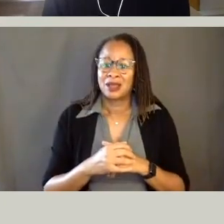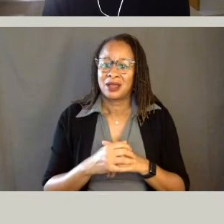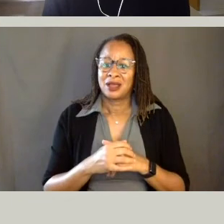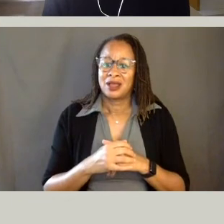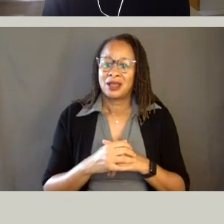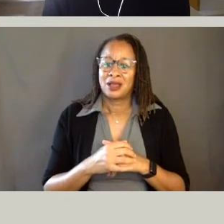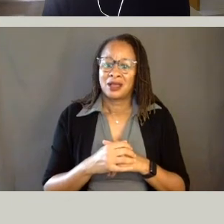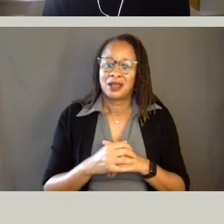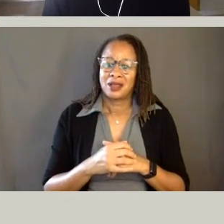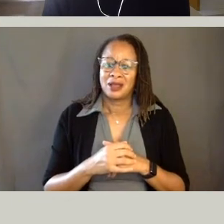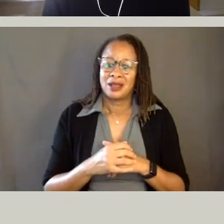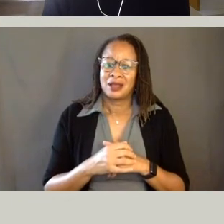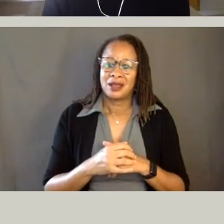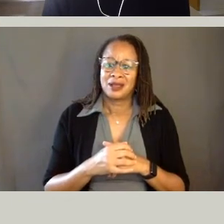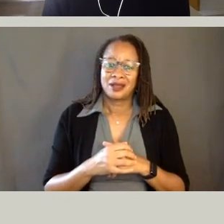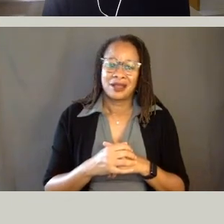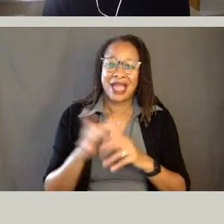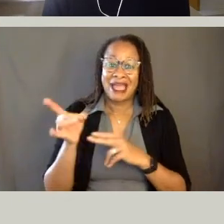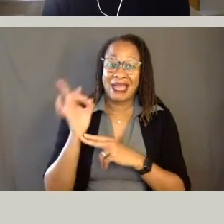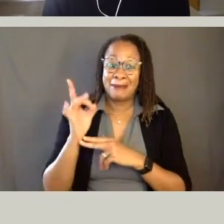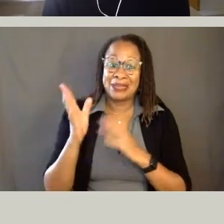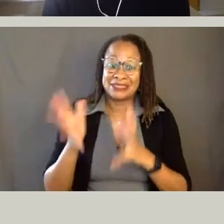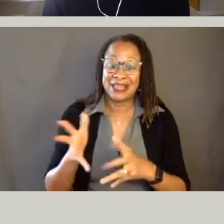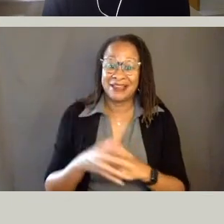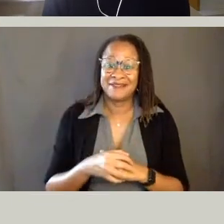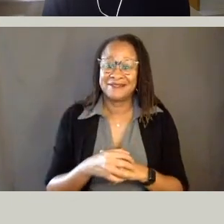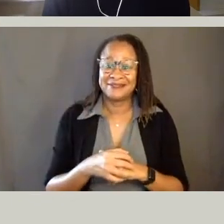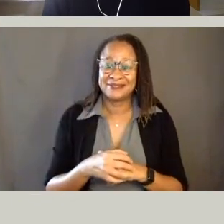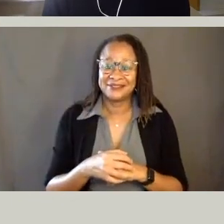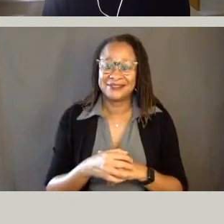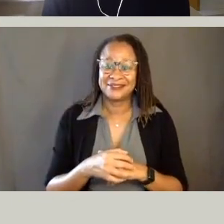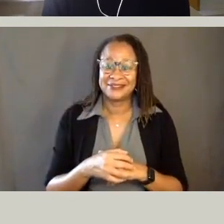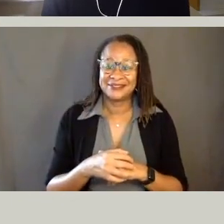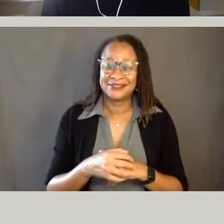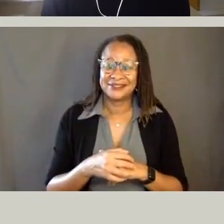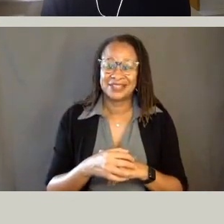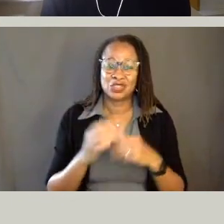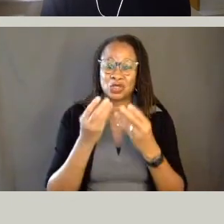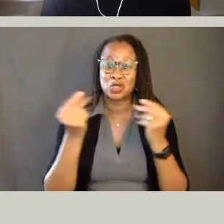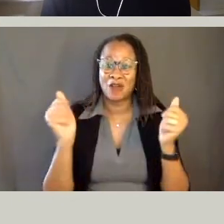We have, we have eight minutes left, in which to solve all of these problems.